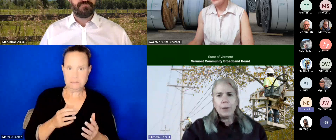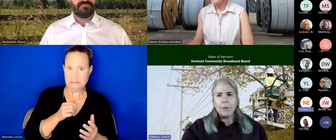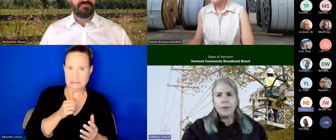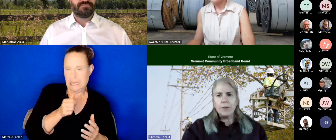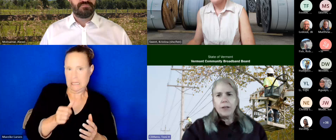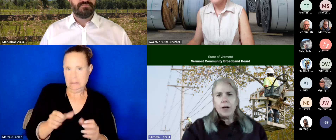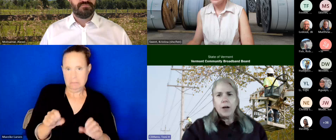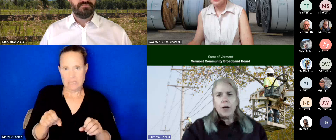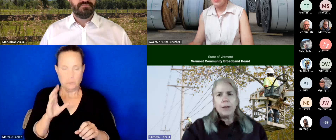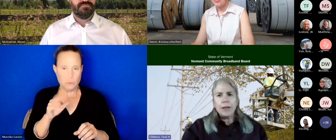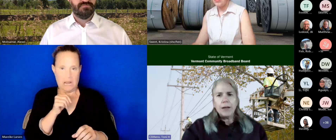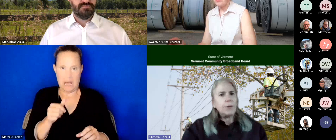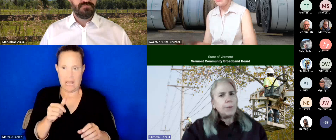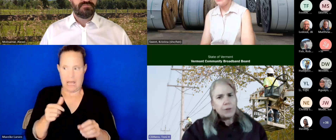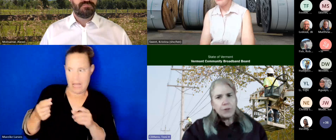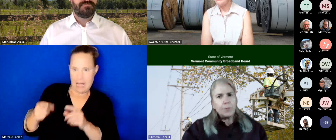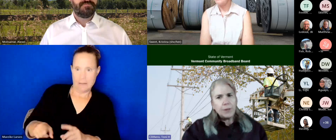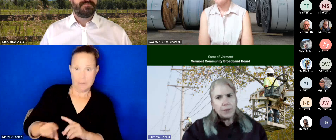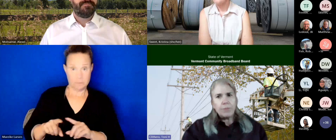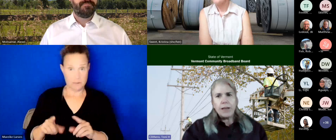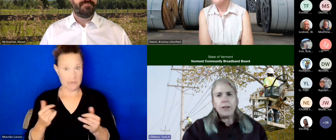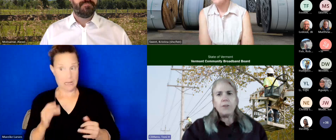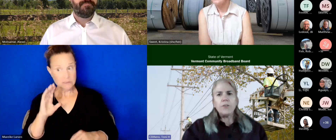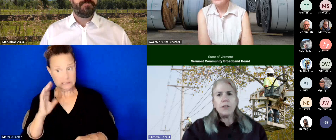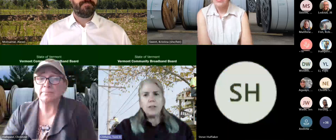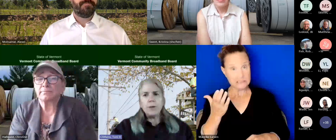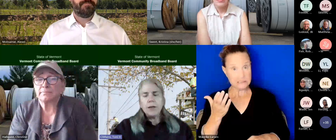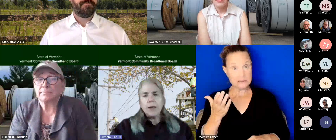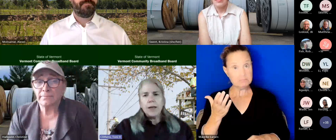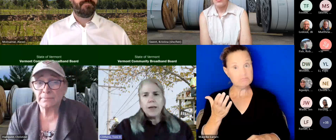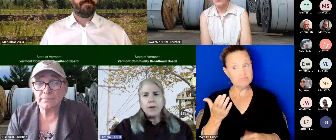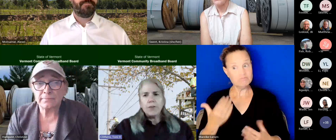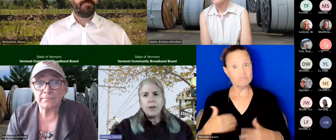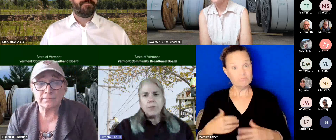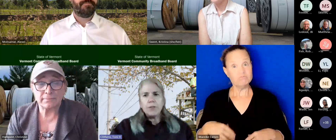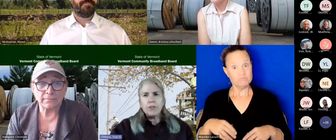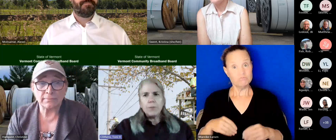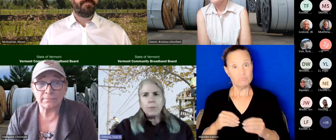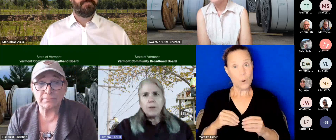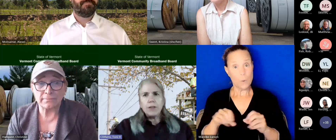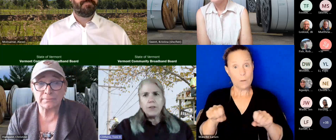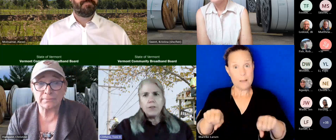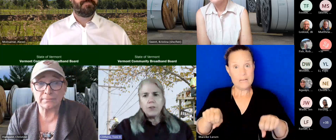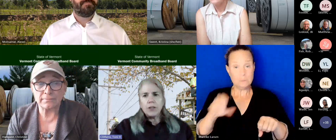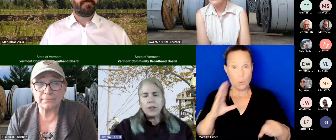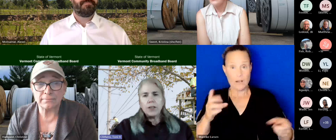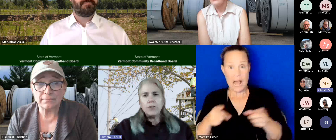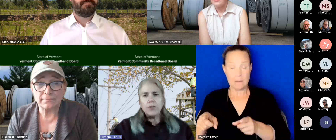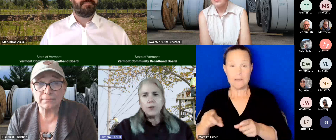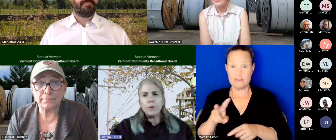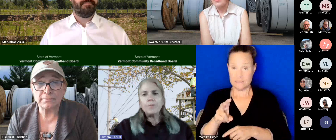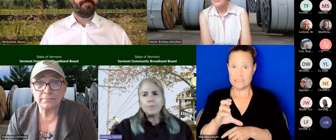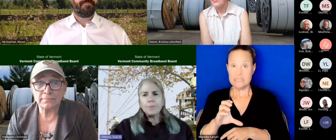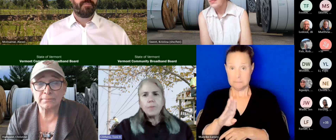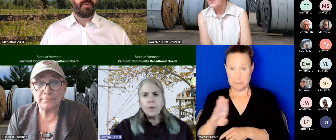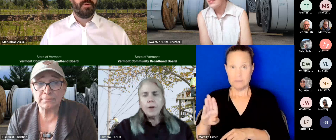This wasn't going to happen, but now it appears to be gaining steam and vcbb is looking into.